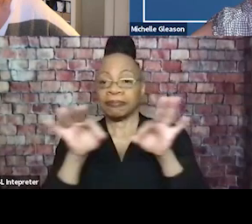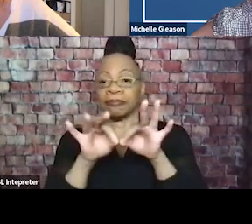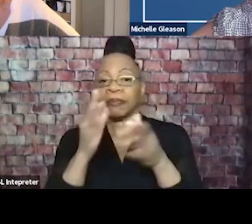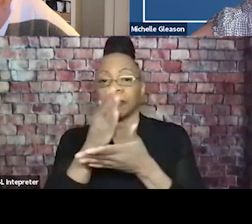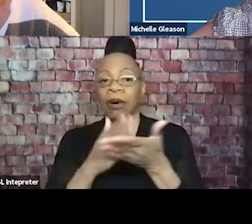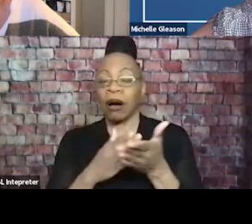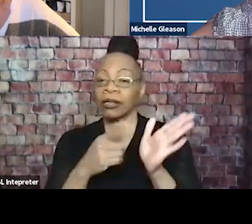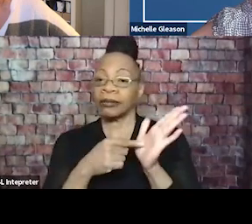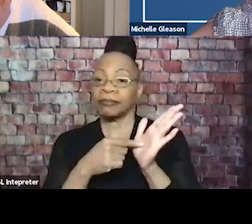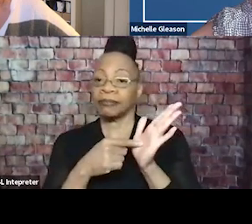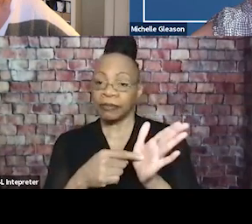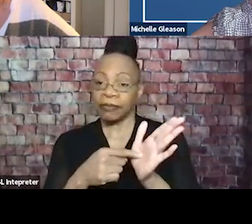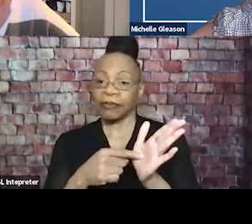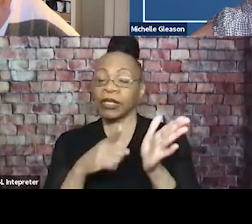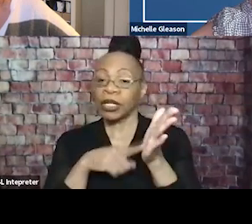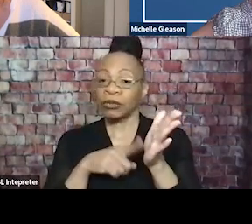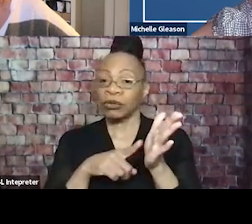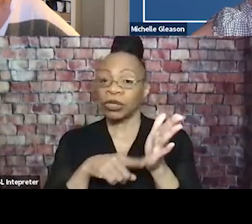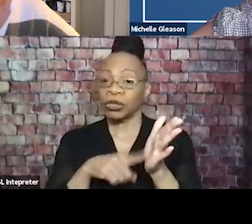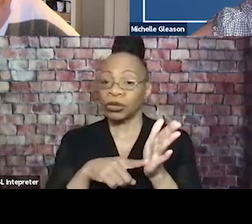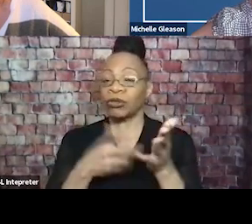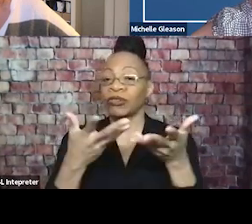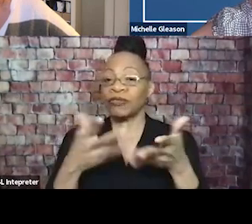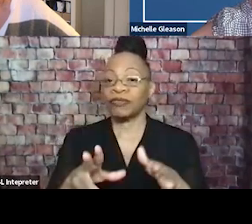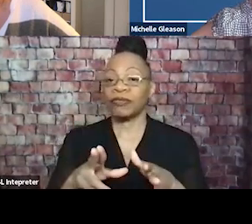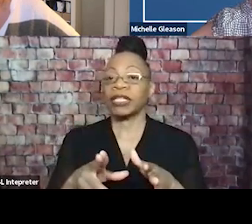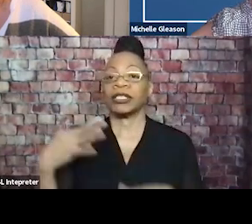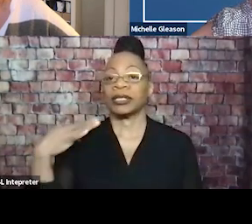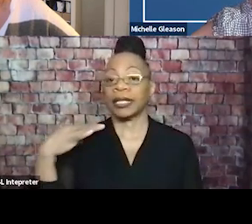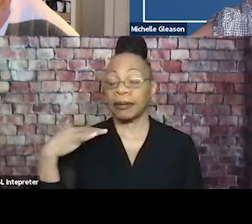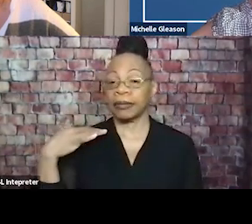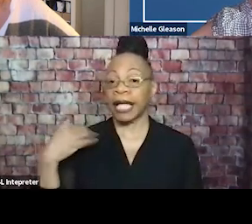with the SOAR-assisted application leads to higher approval rates.